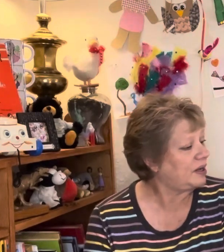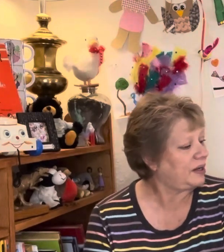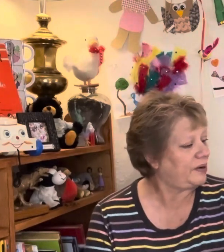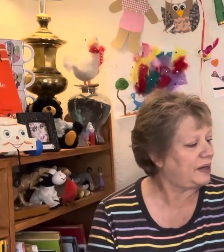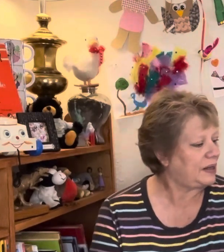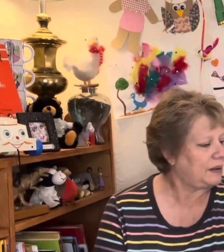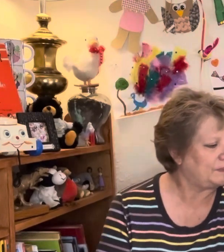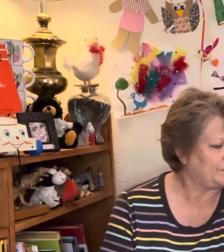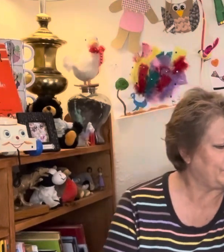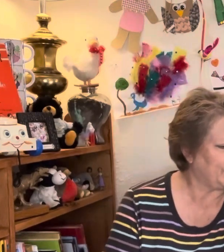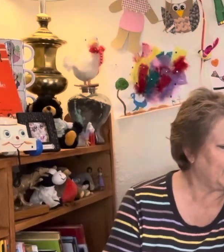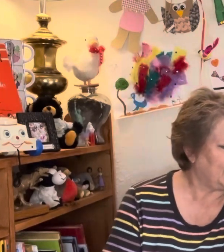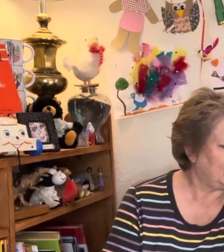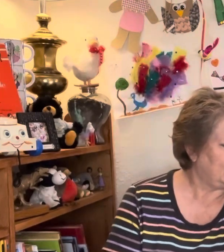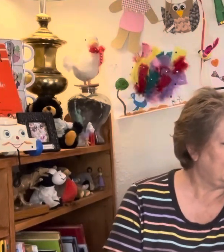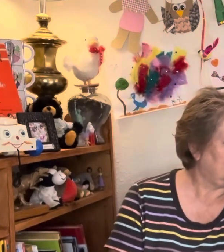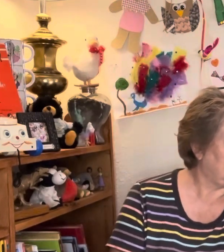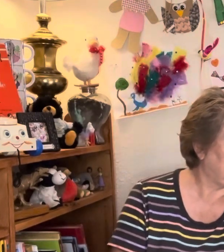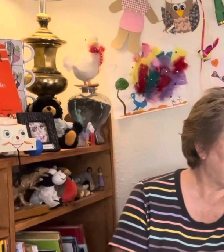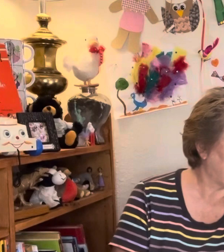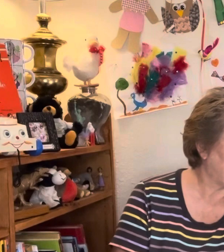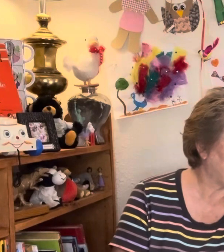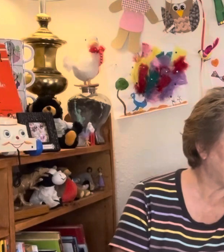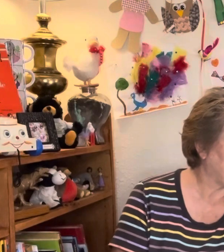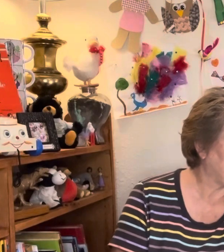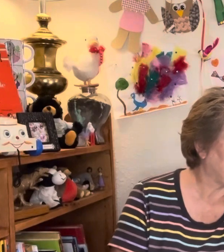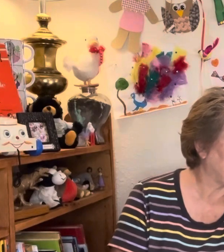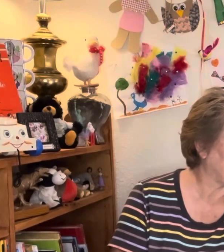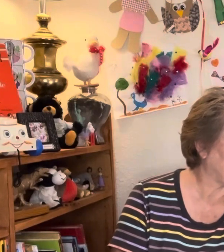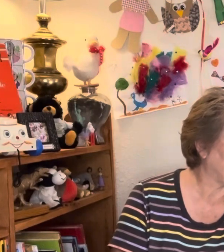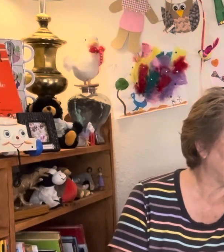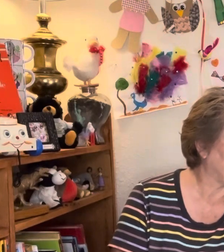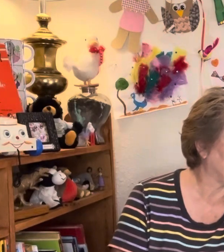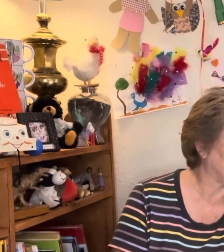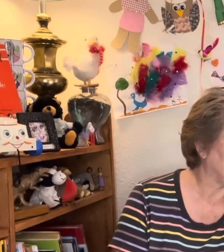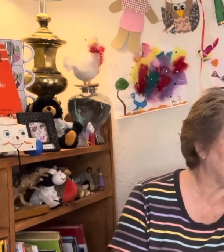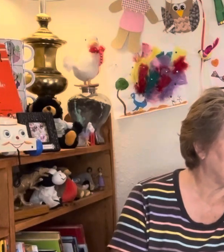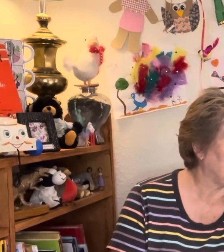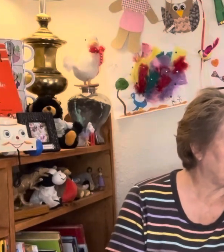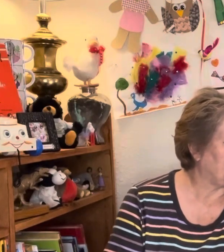chalky or anything. BUSTER: No. So, I have this glued on these sides, do we want to glue the bottom now? Or do